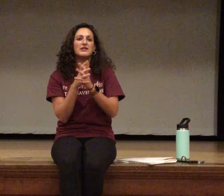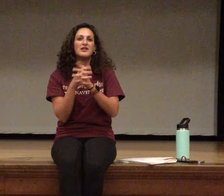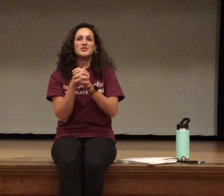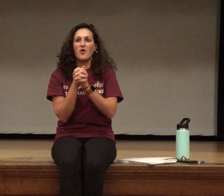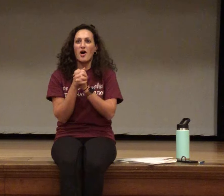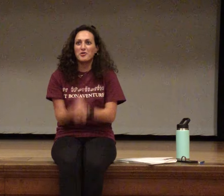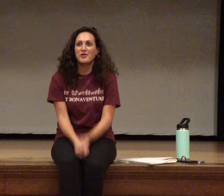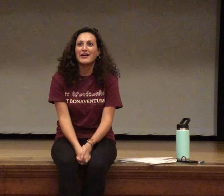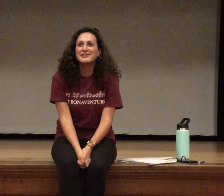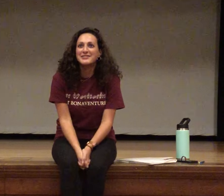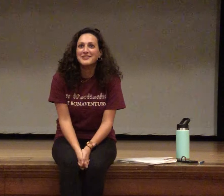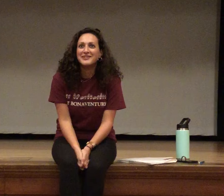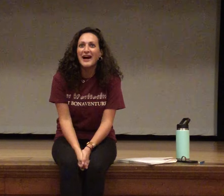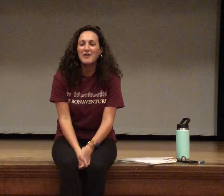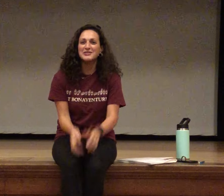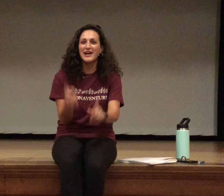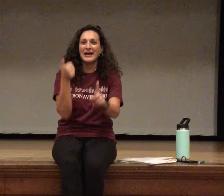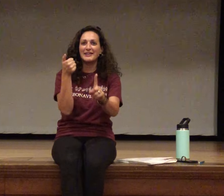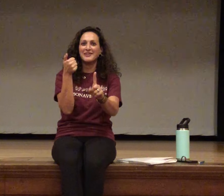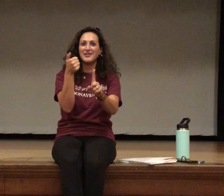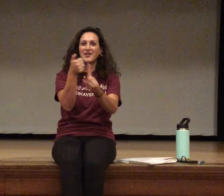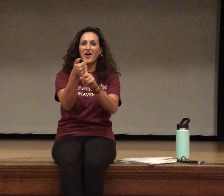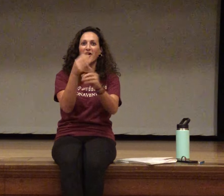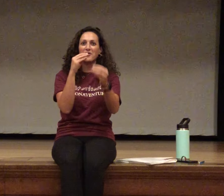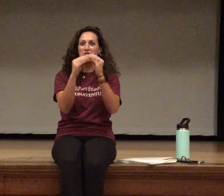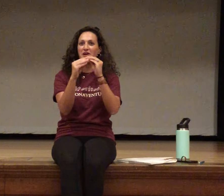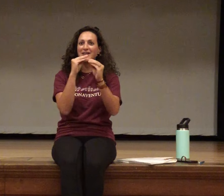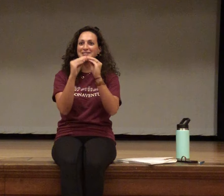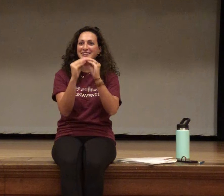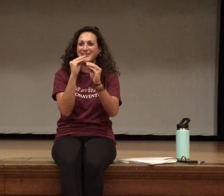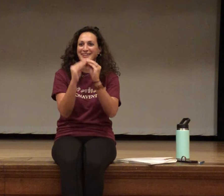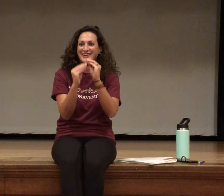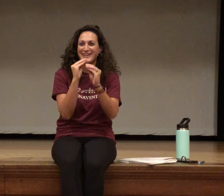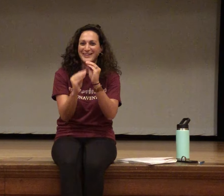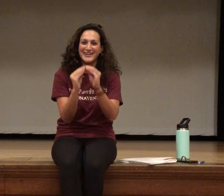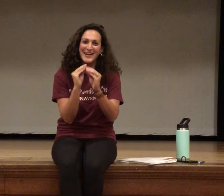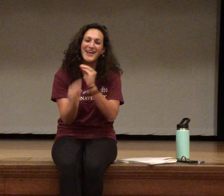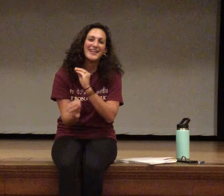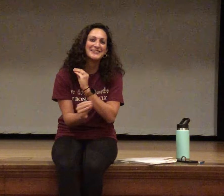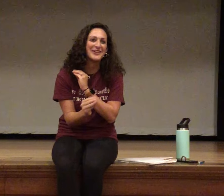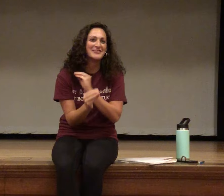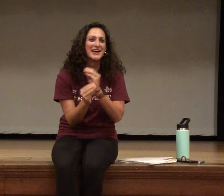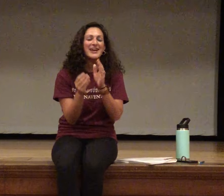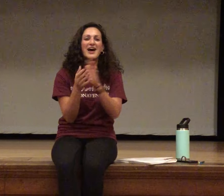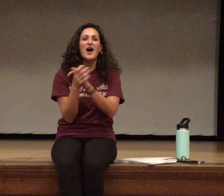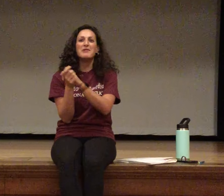um so autocorrect I would sign auto correct yeah that's what I would say